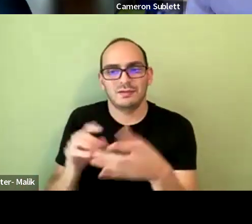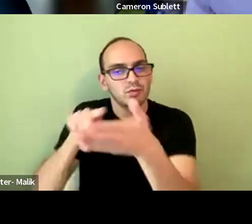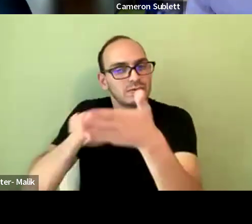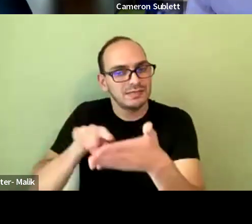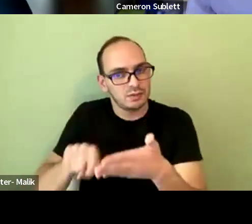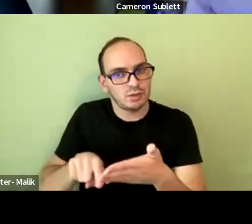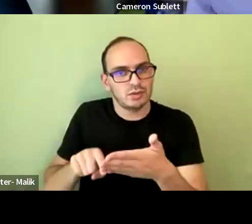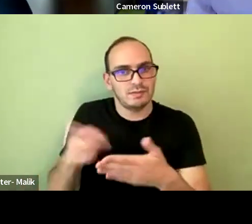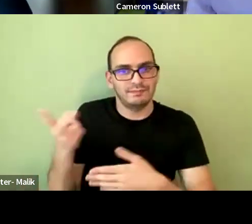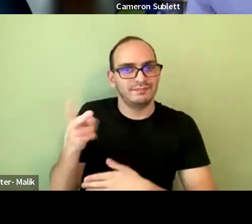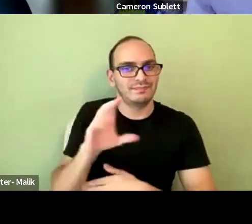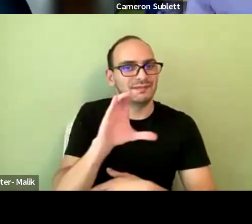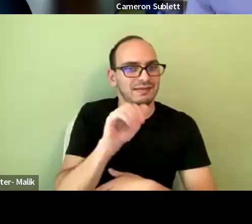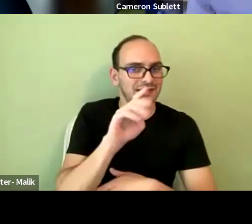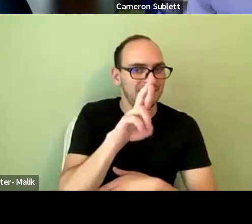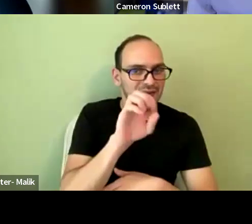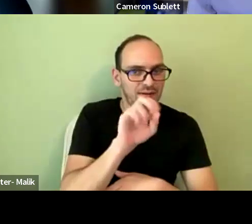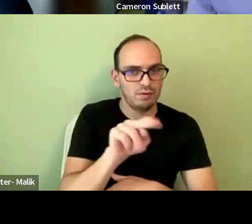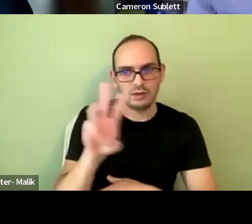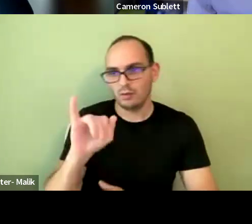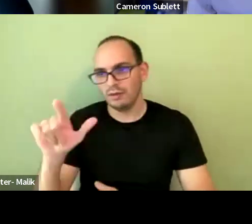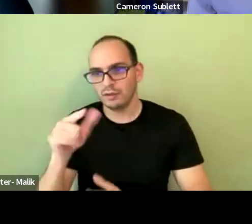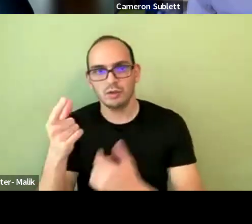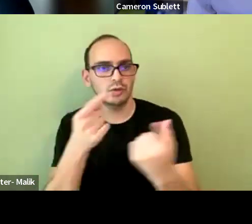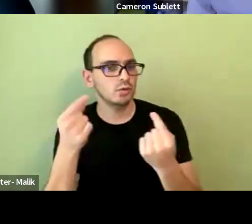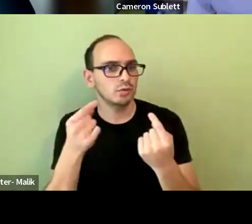That both Cameron and will are doing. So feel free to take a